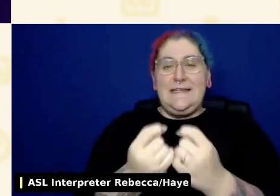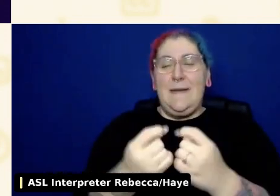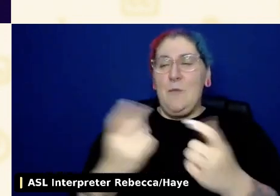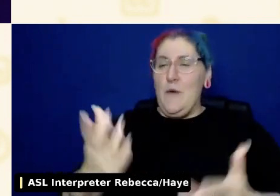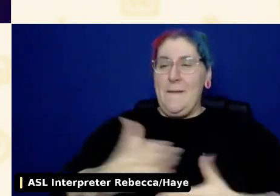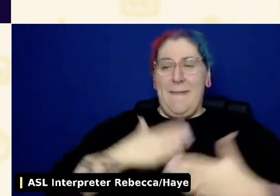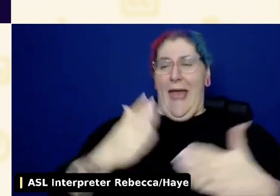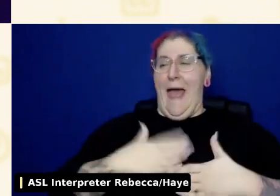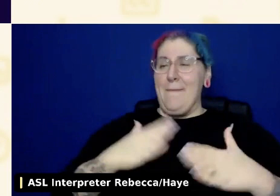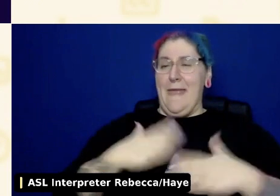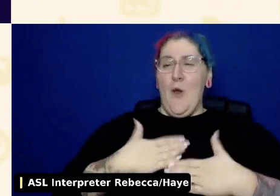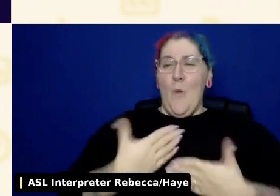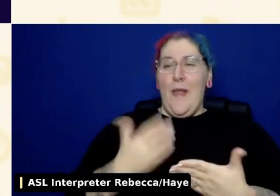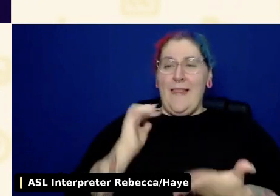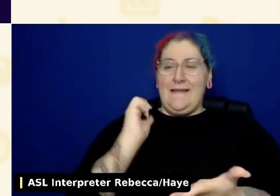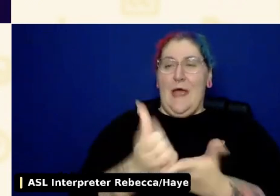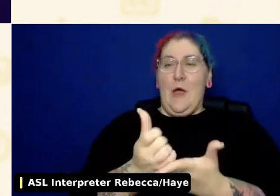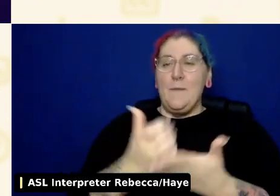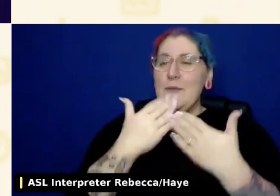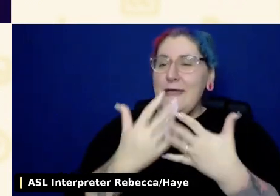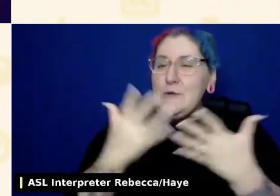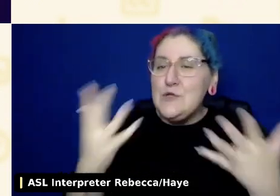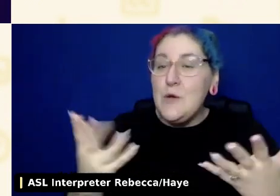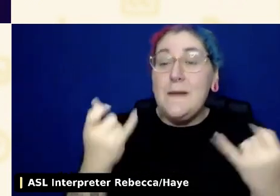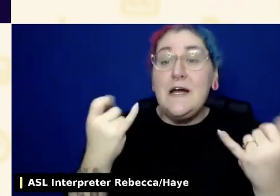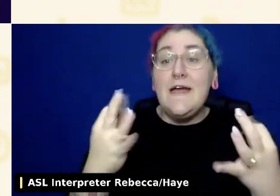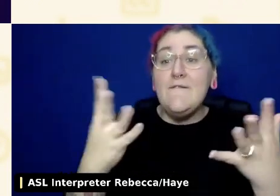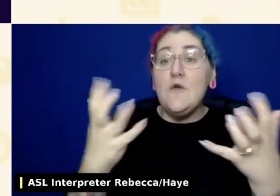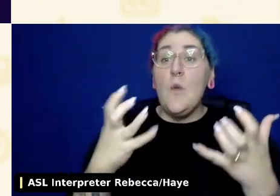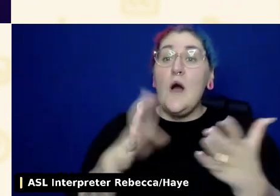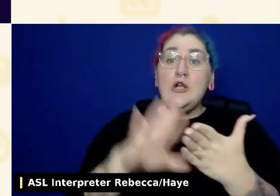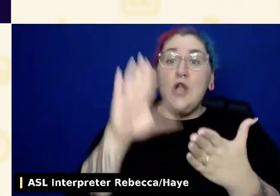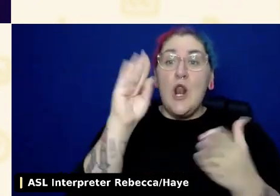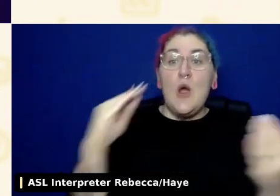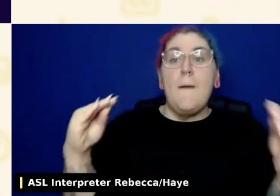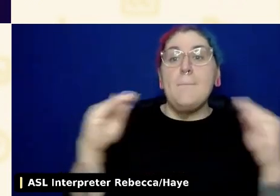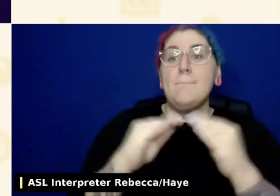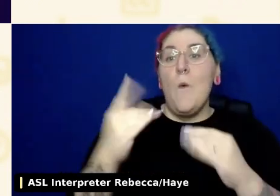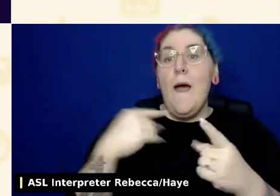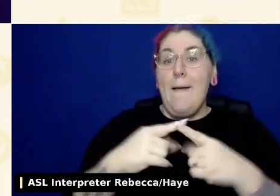And if you want to learn more about me and accessibility checker, visit Equalizedigital.com.